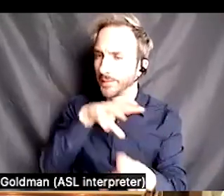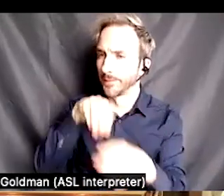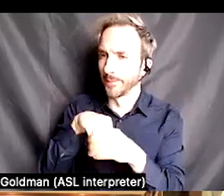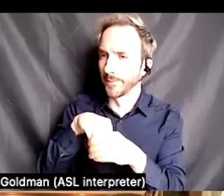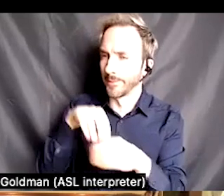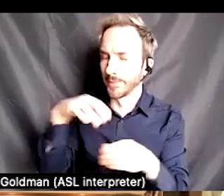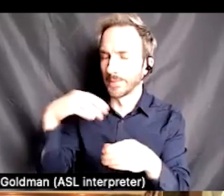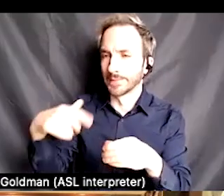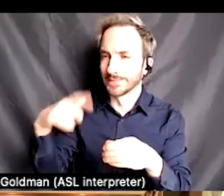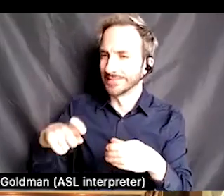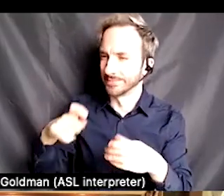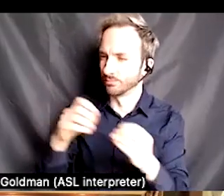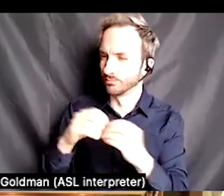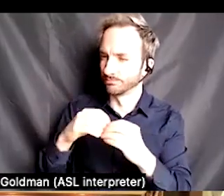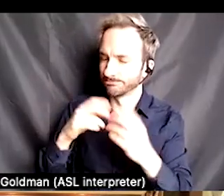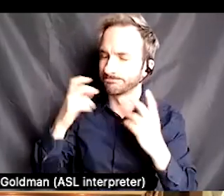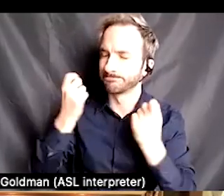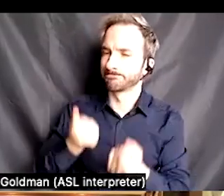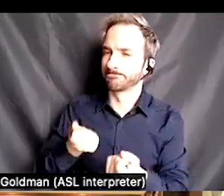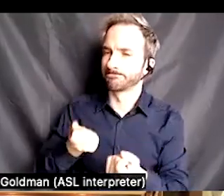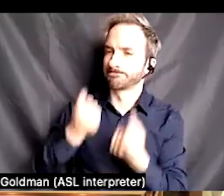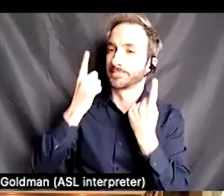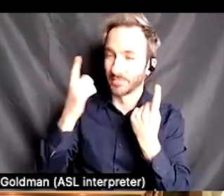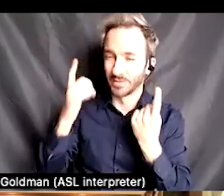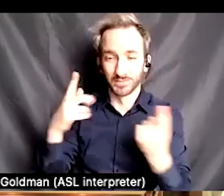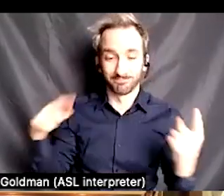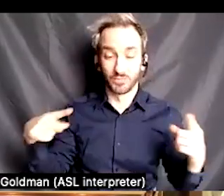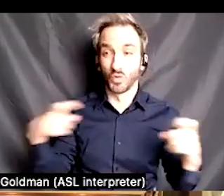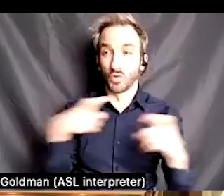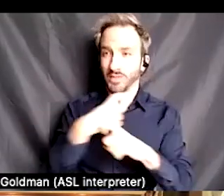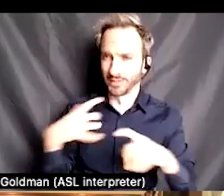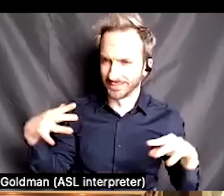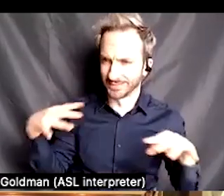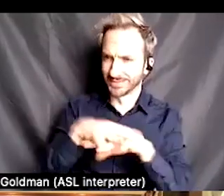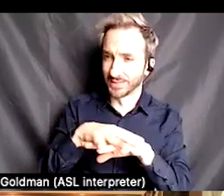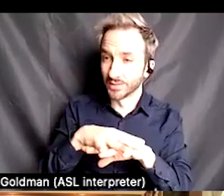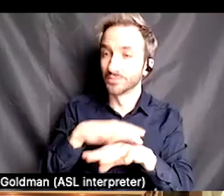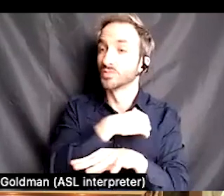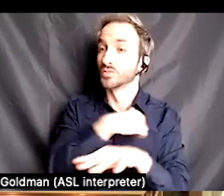in all of its complicated intersectionality. We at BookNet are committed to working with our partners